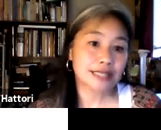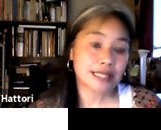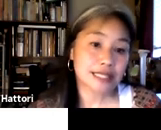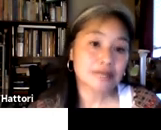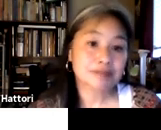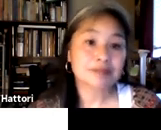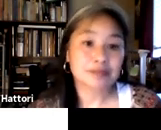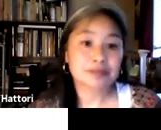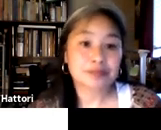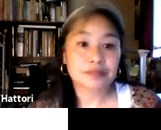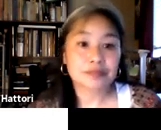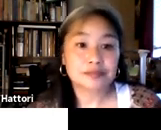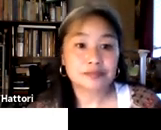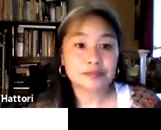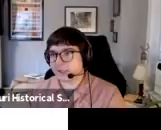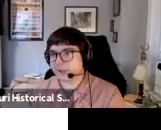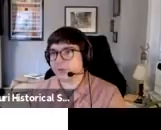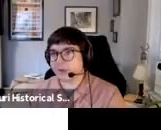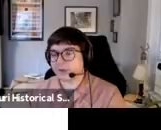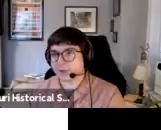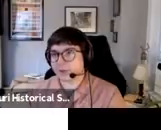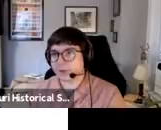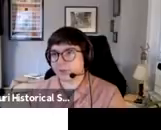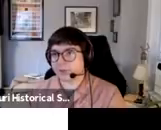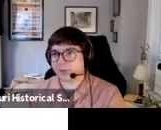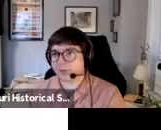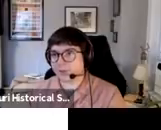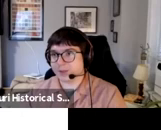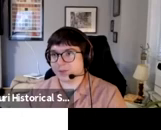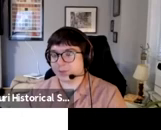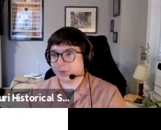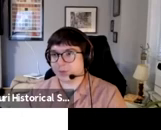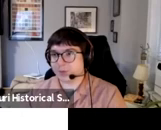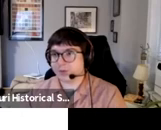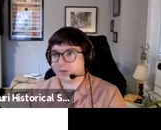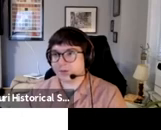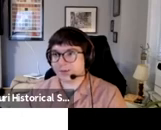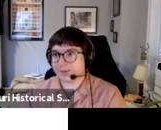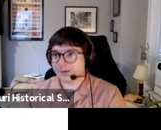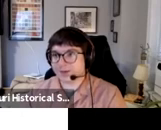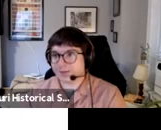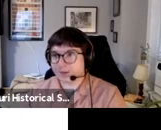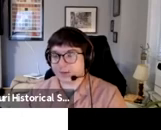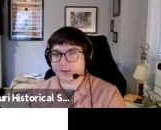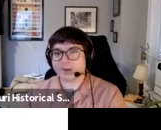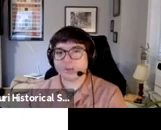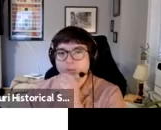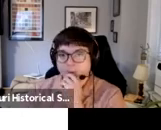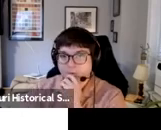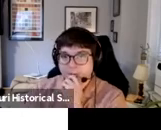weeks, so be sure to come down and check it out if you're interested. Um, oh, we do have an audience question. I